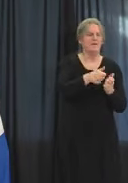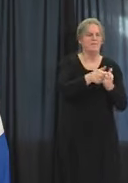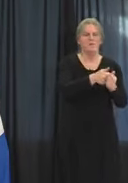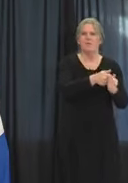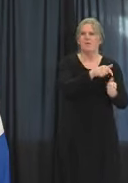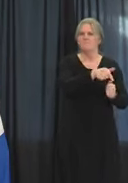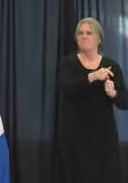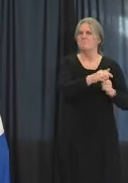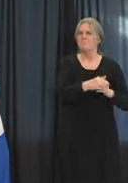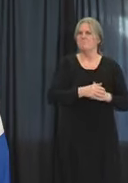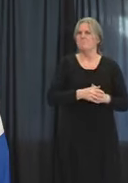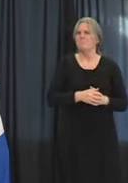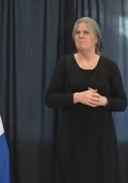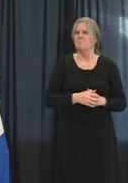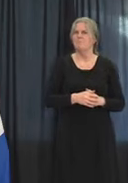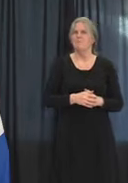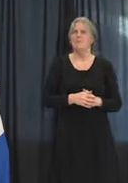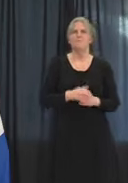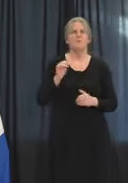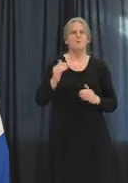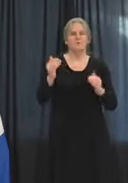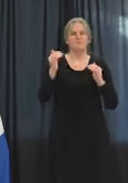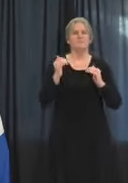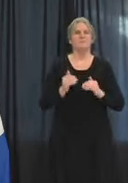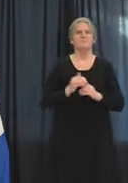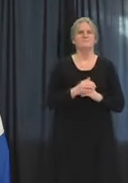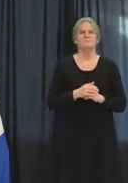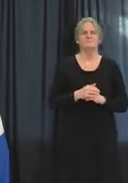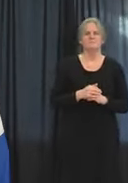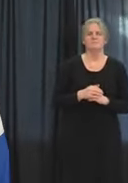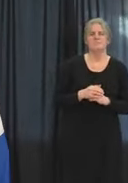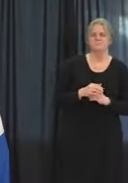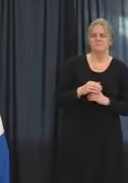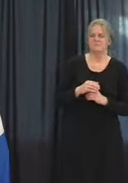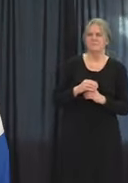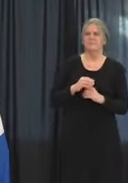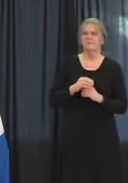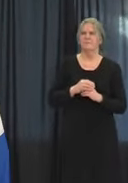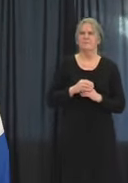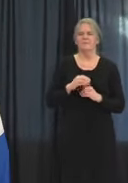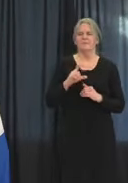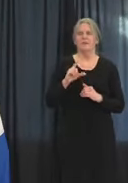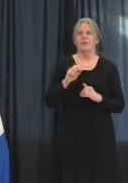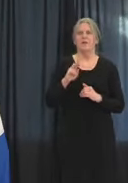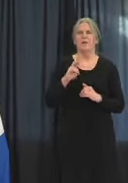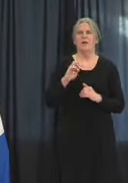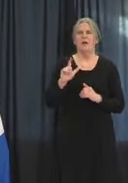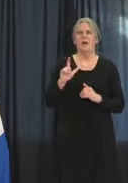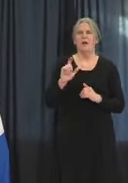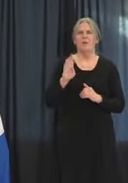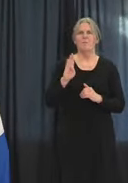cetera. Alright. We will go to our last phone